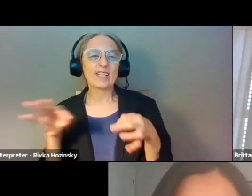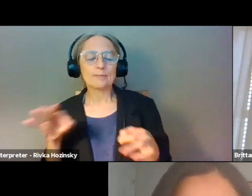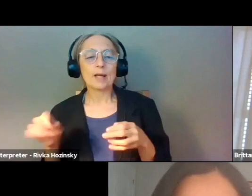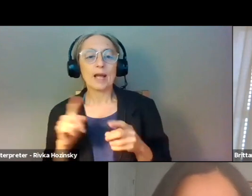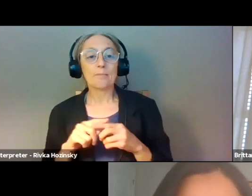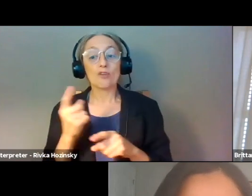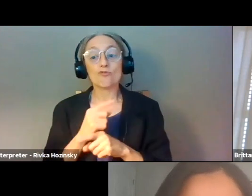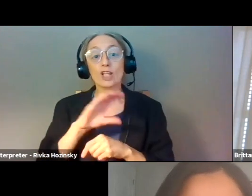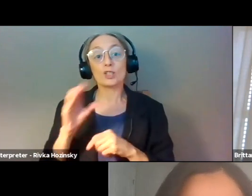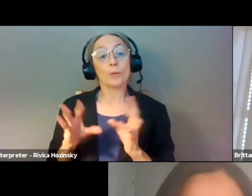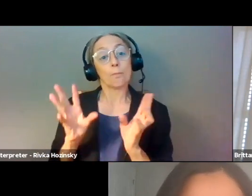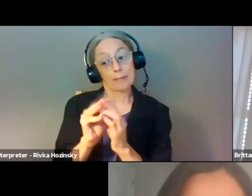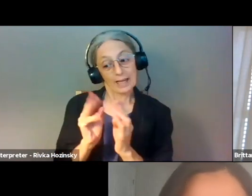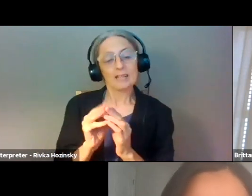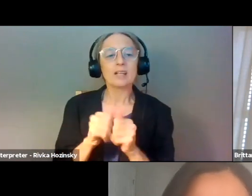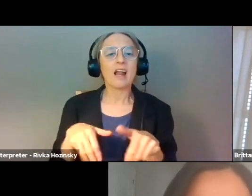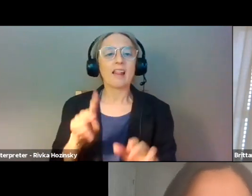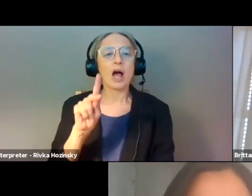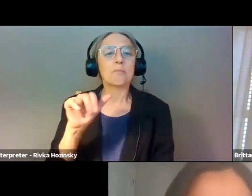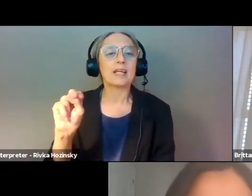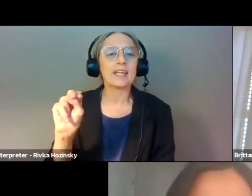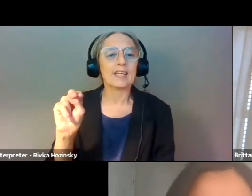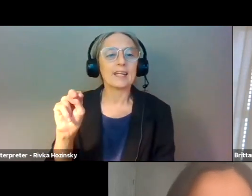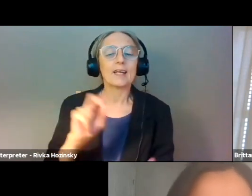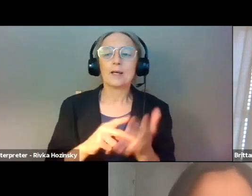So the audience member can choose to pin the interpreter.